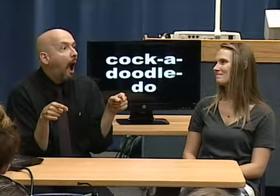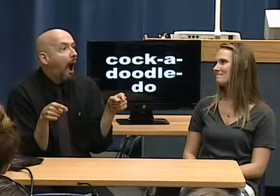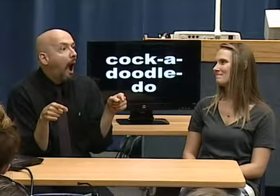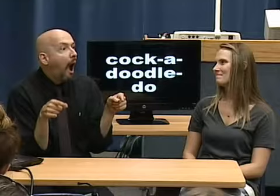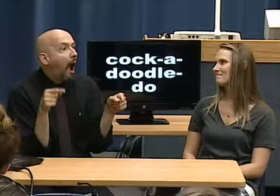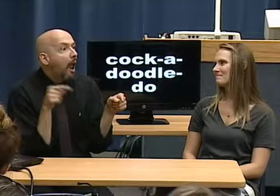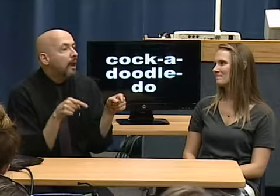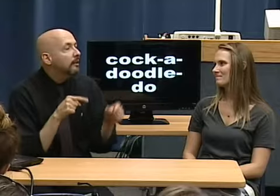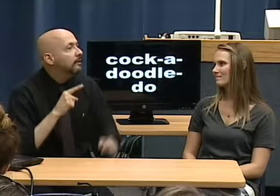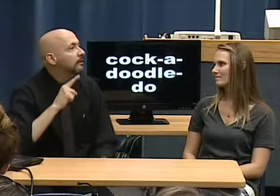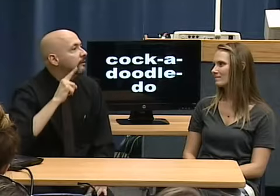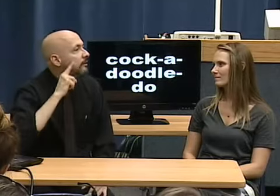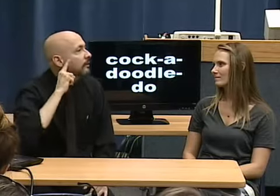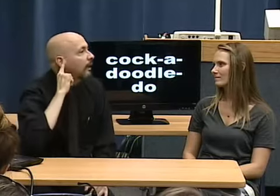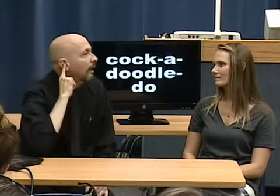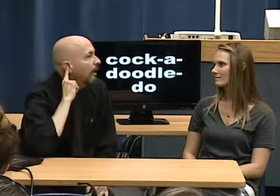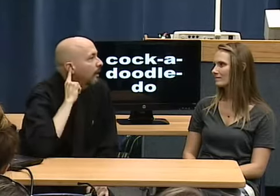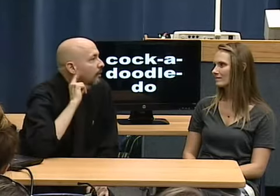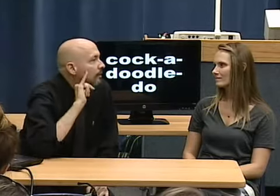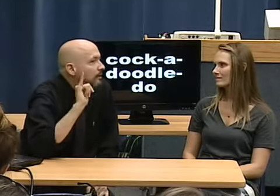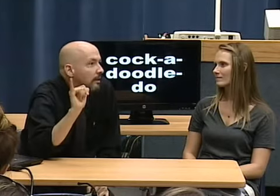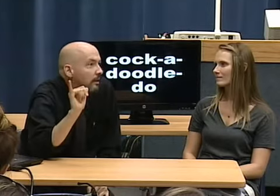Oh! That sounds like!